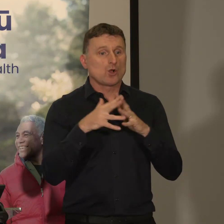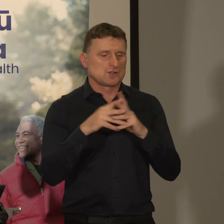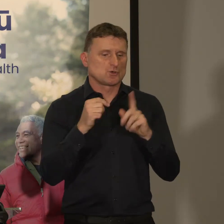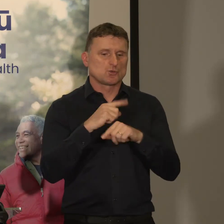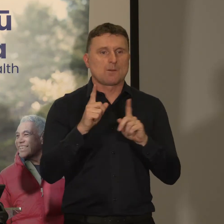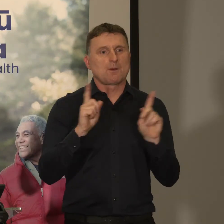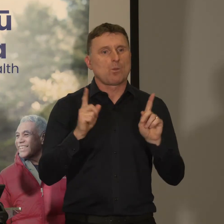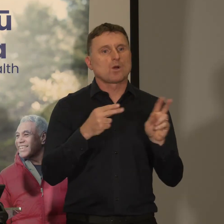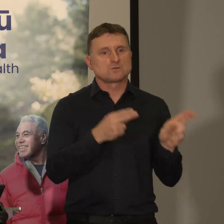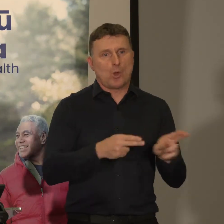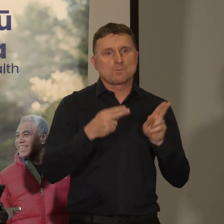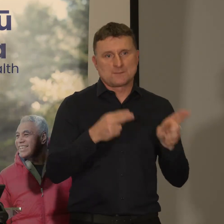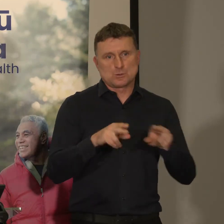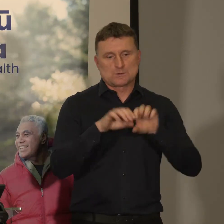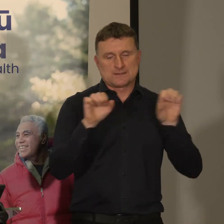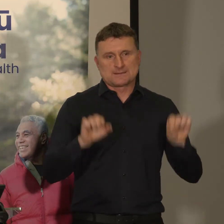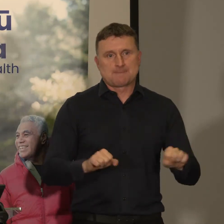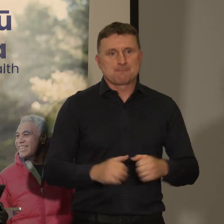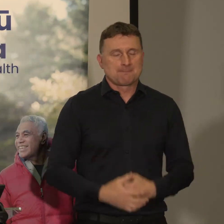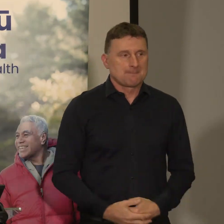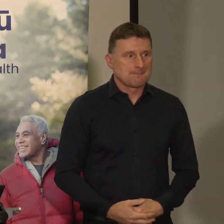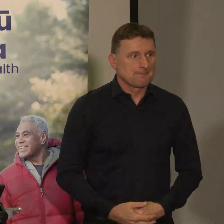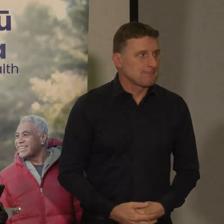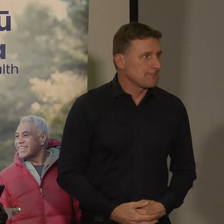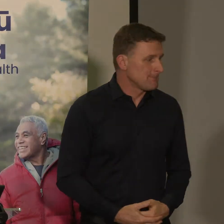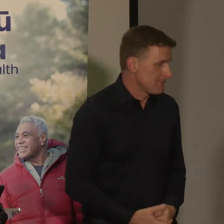to Doctor Watson for how the broader health system is